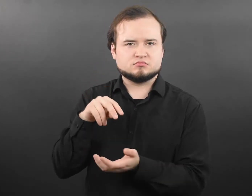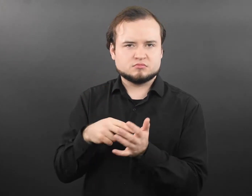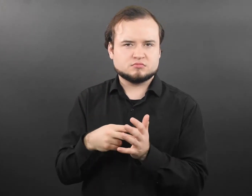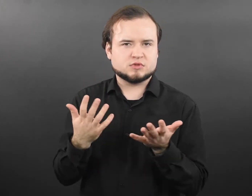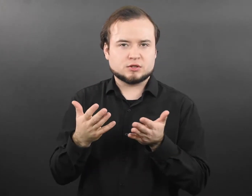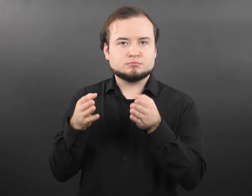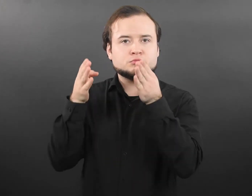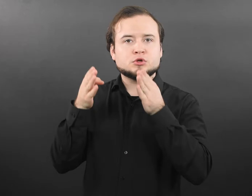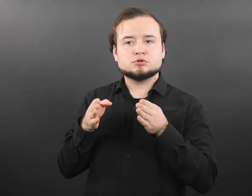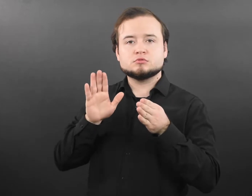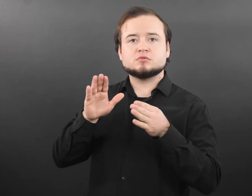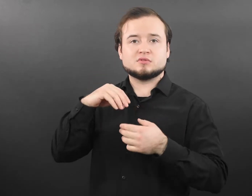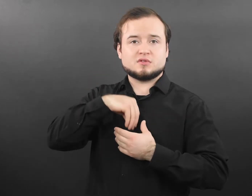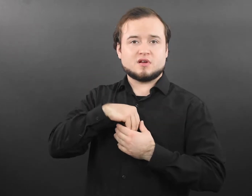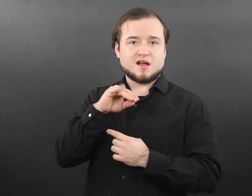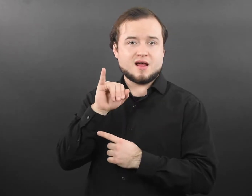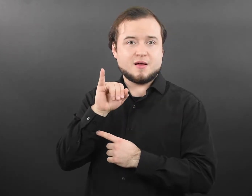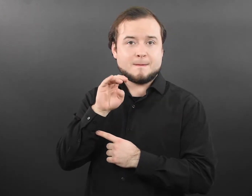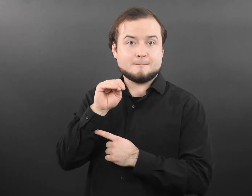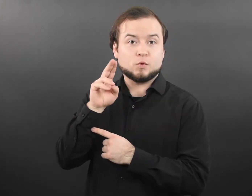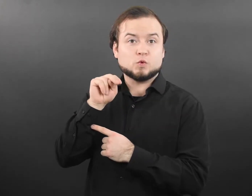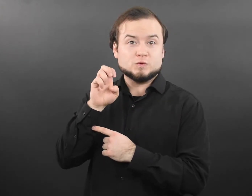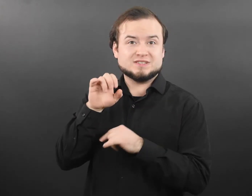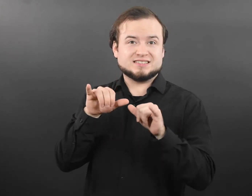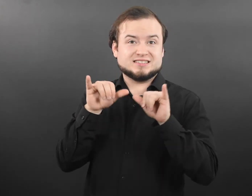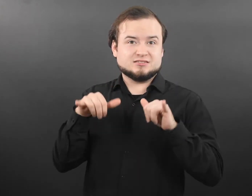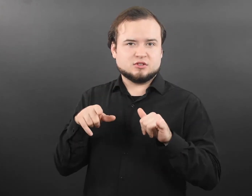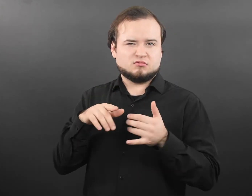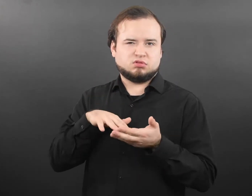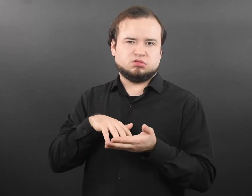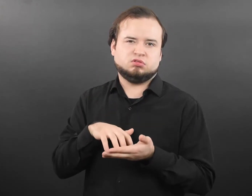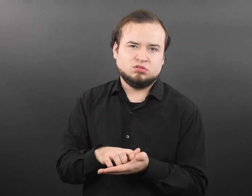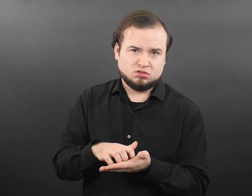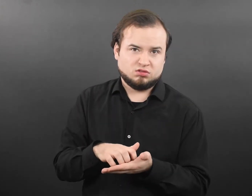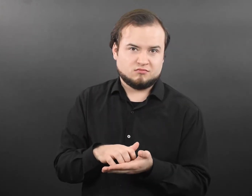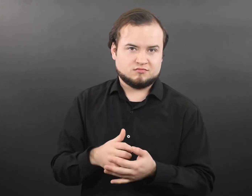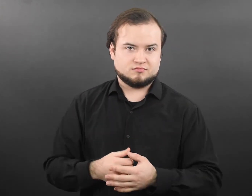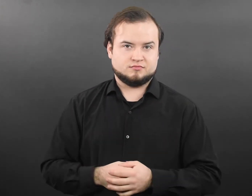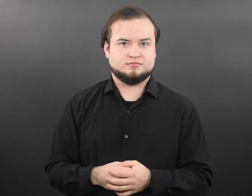Immunocompromised: A person with a weakened immune system.